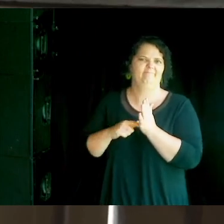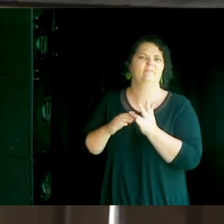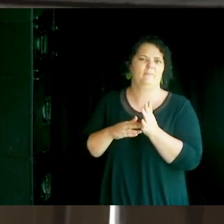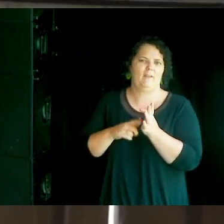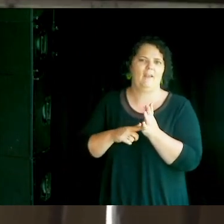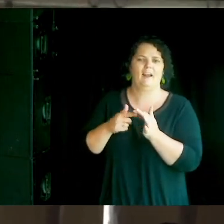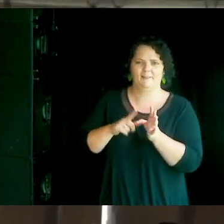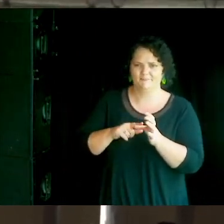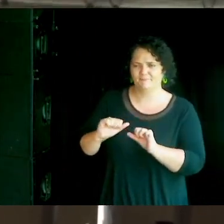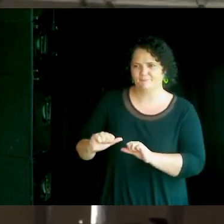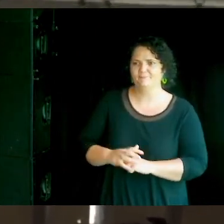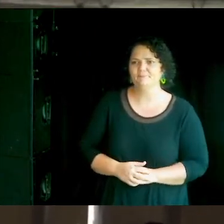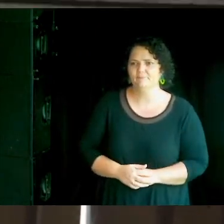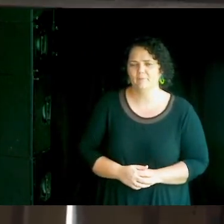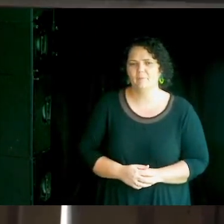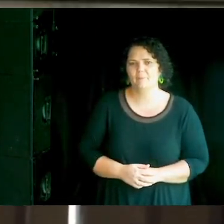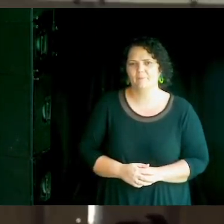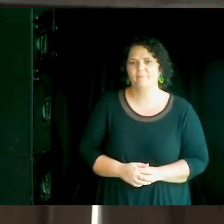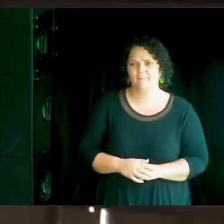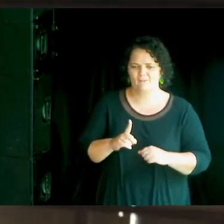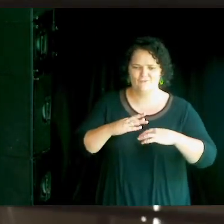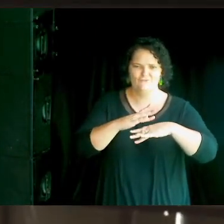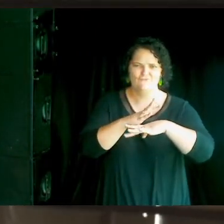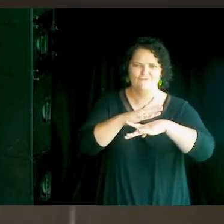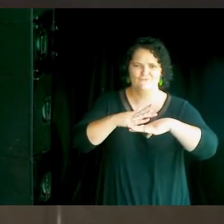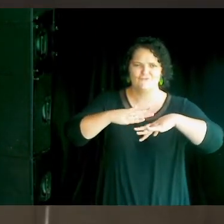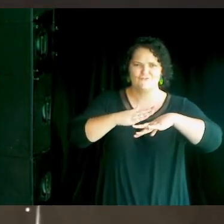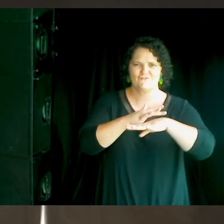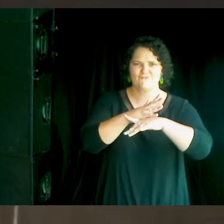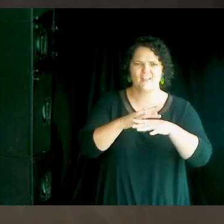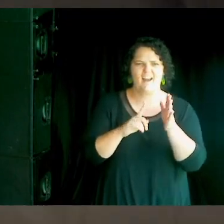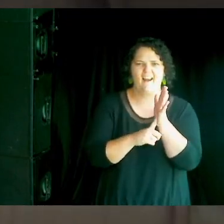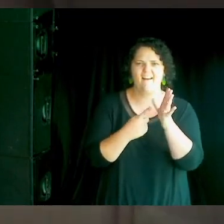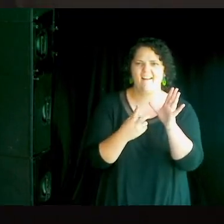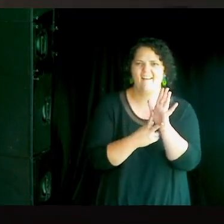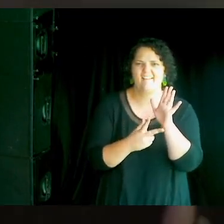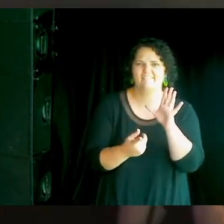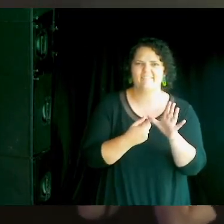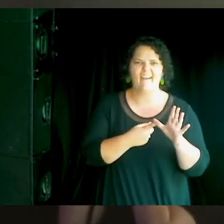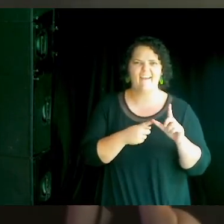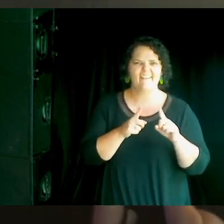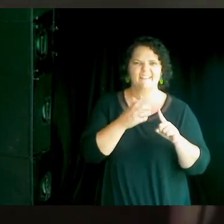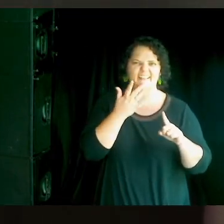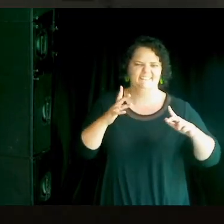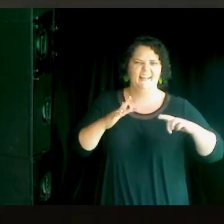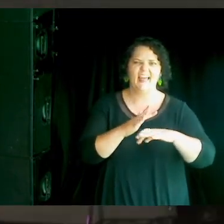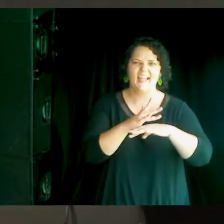and it looks like lava oh it's lava you know so there's a lot of what we call it's a lot more